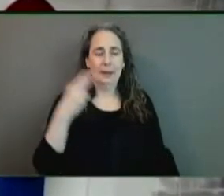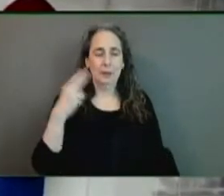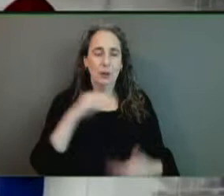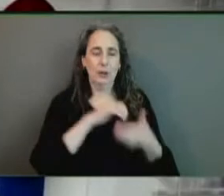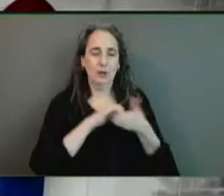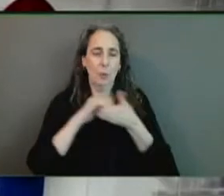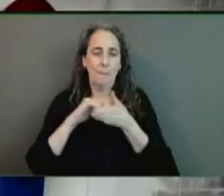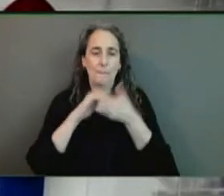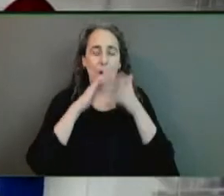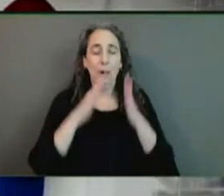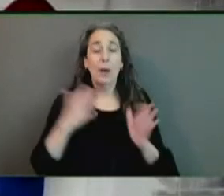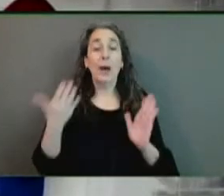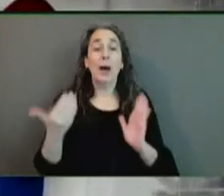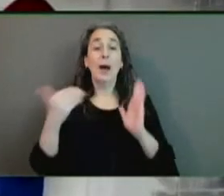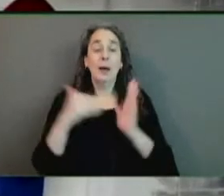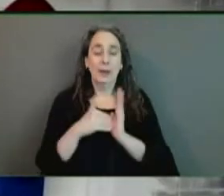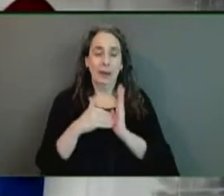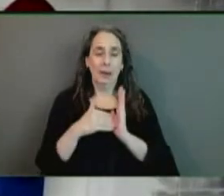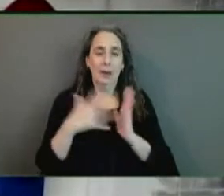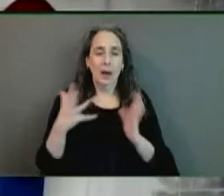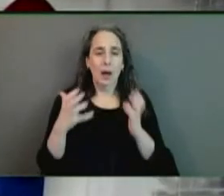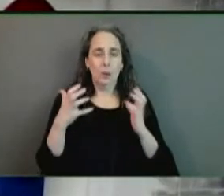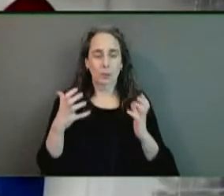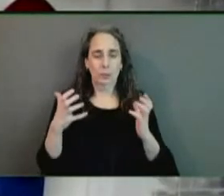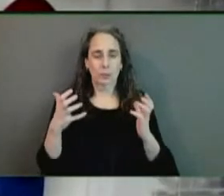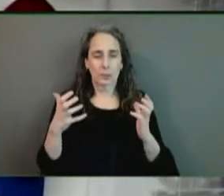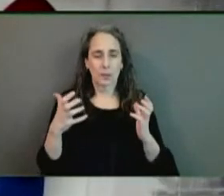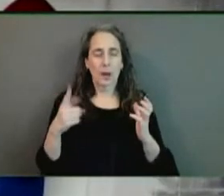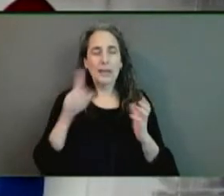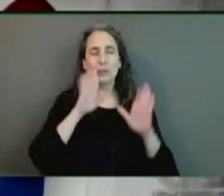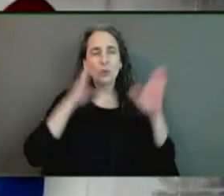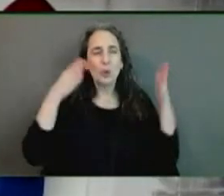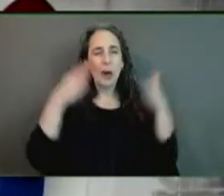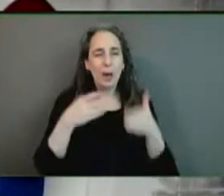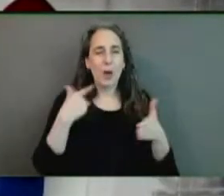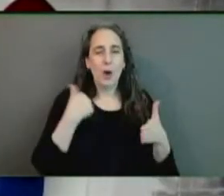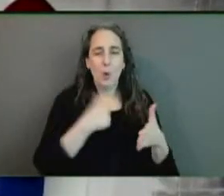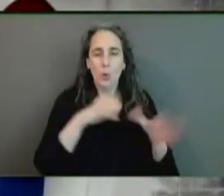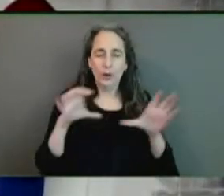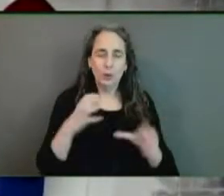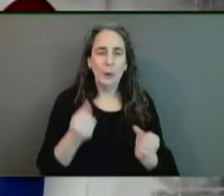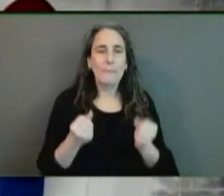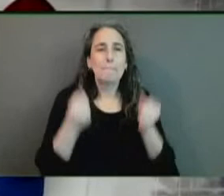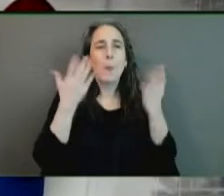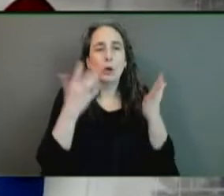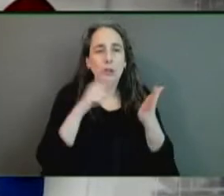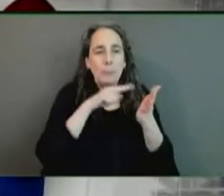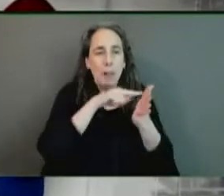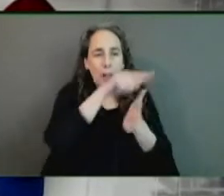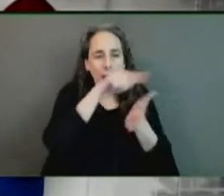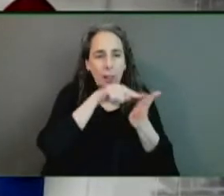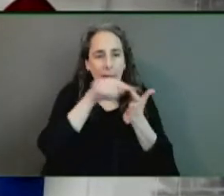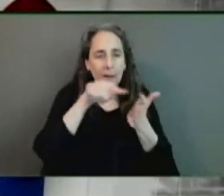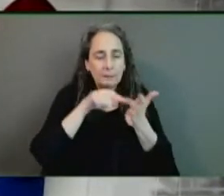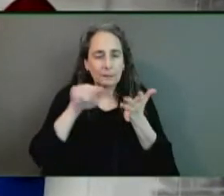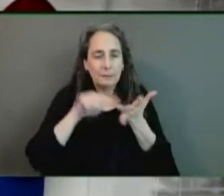thank R D hh partners again. Um one. I'd like to just highlight